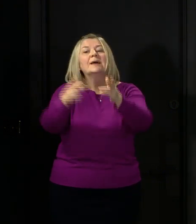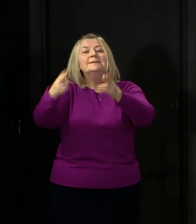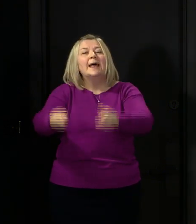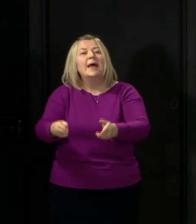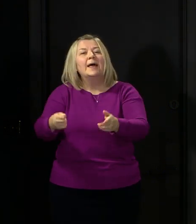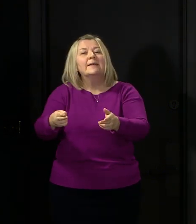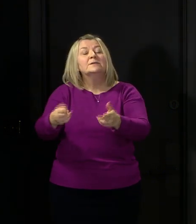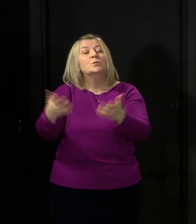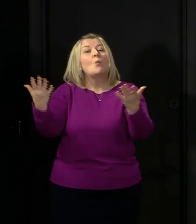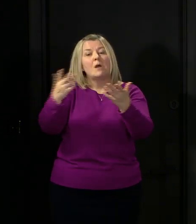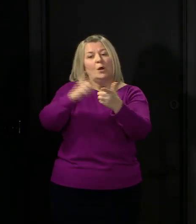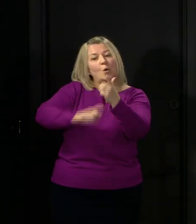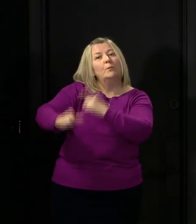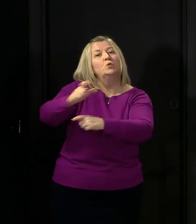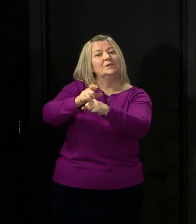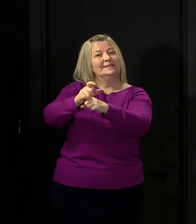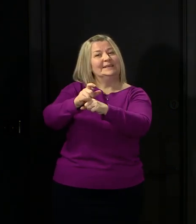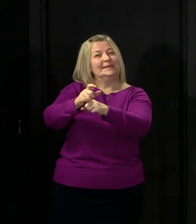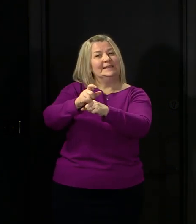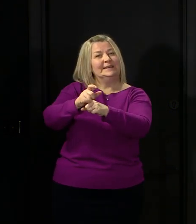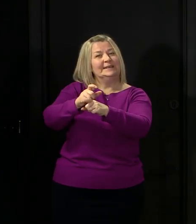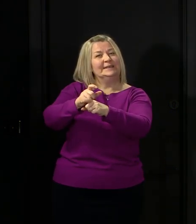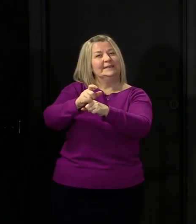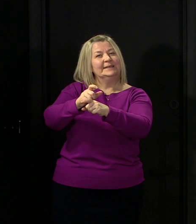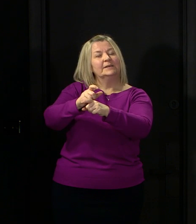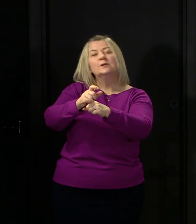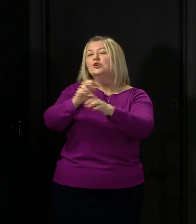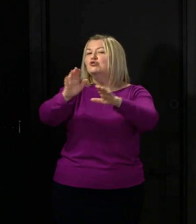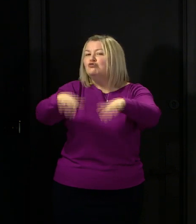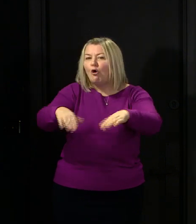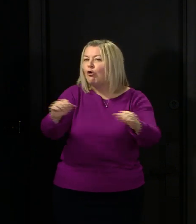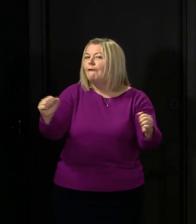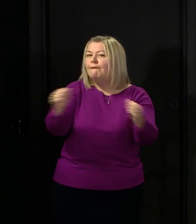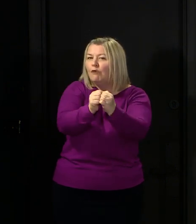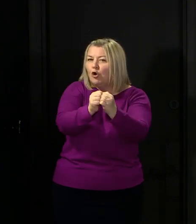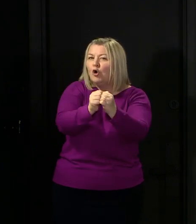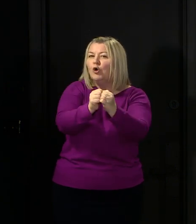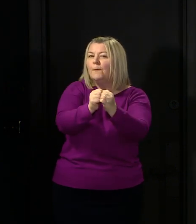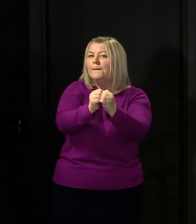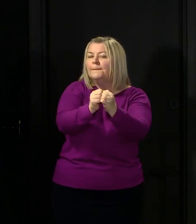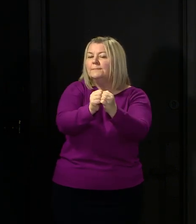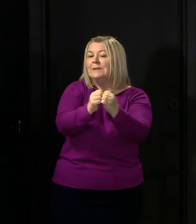in the community that have not got a laboratory confirmation, that are presumed Covid-19 deaths,